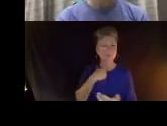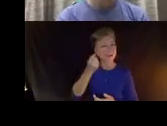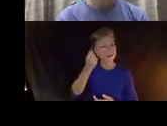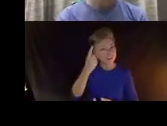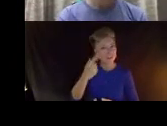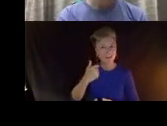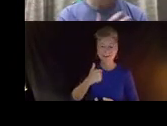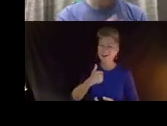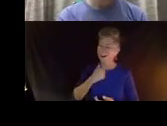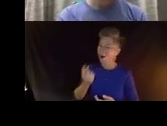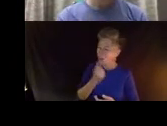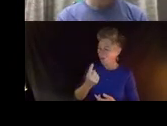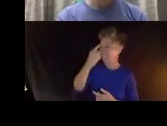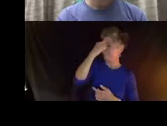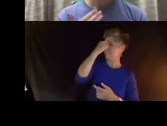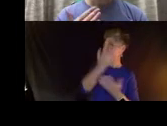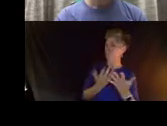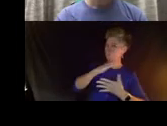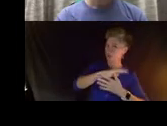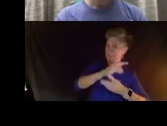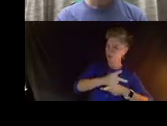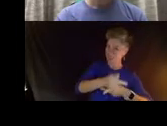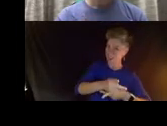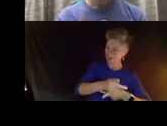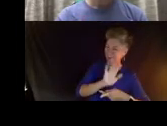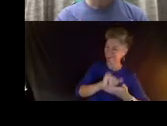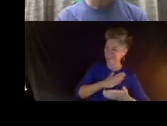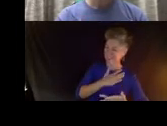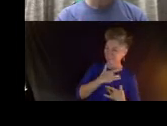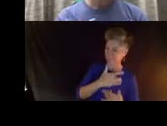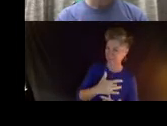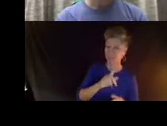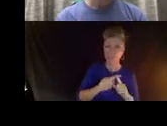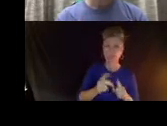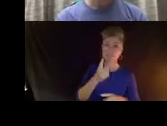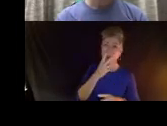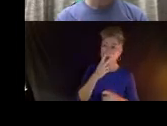But when it comes to smoking, smoking definitely increases risks of cancers,